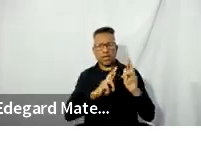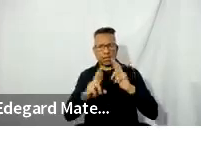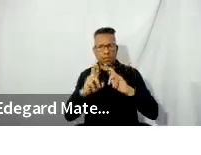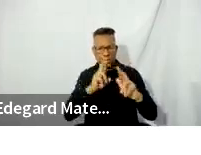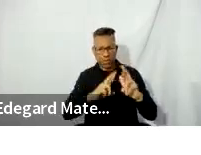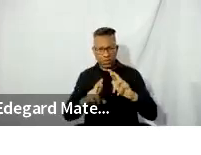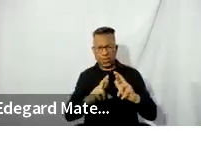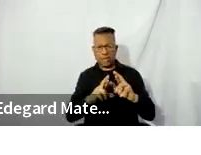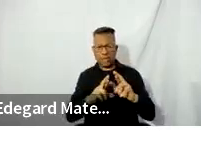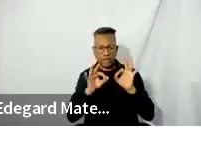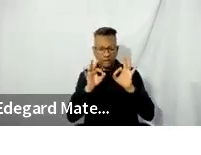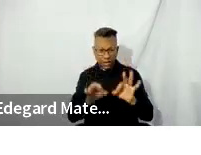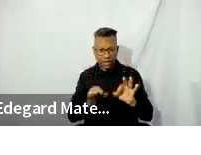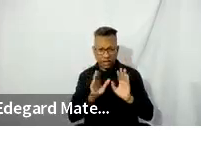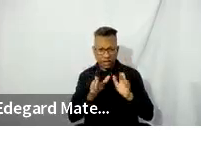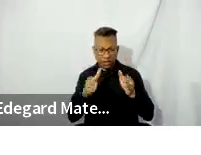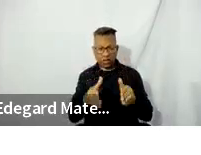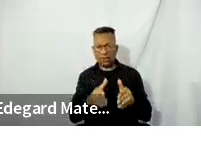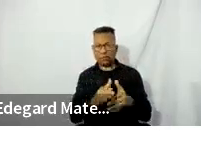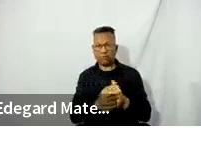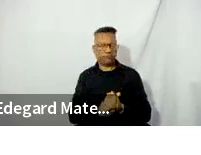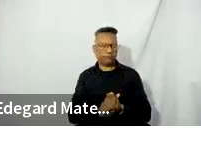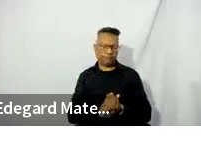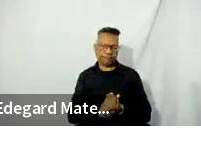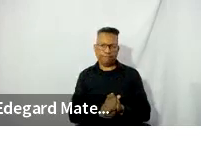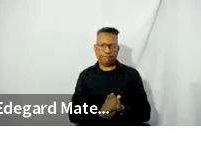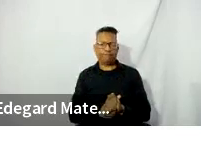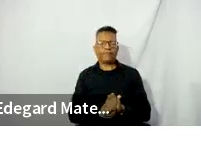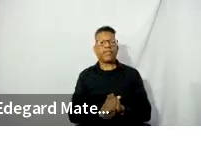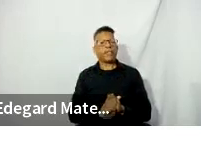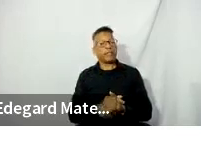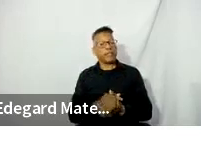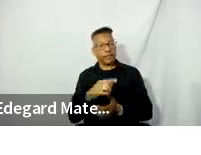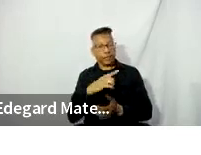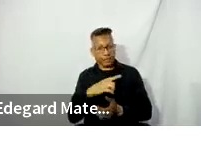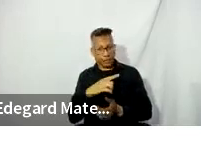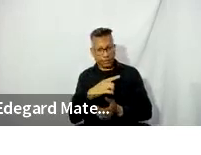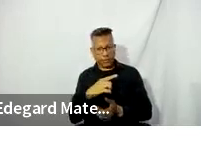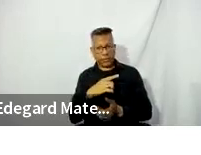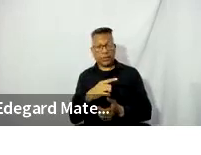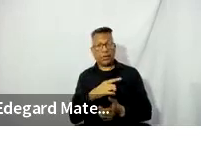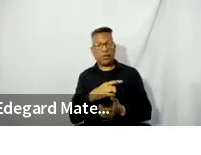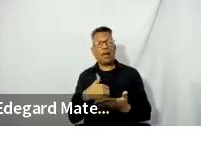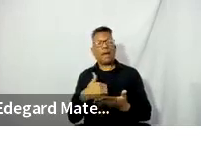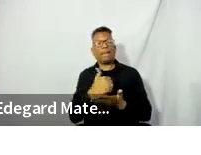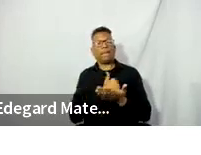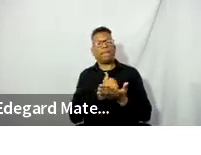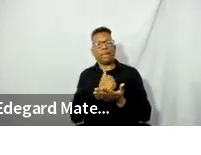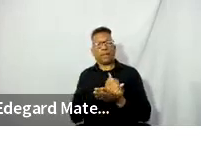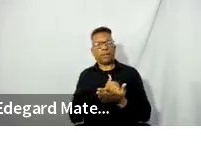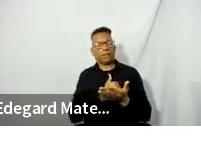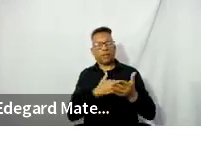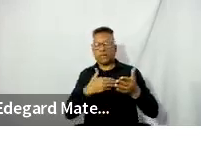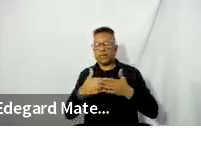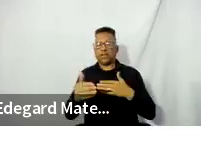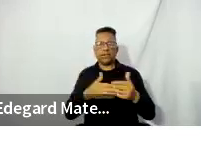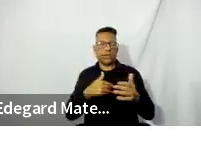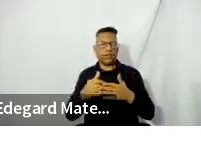. it's It's it's the very principle itself of movement and self- movement which movement which is the I think, of any dialectical system. Okay